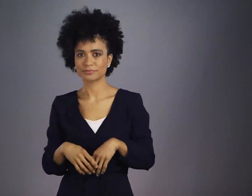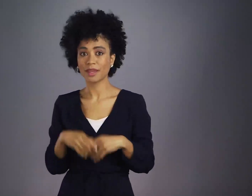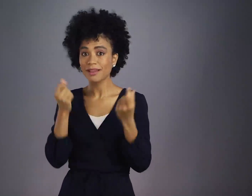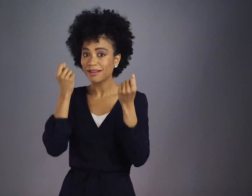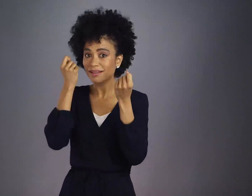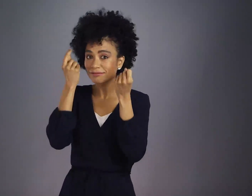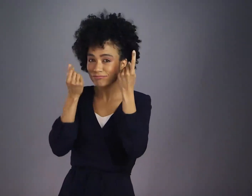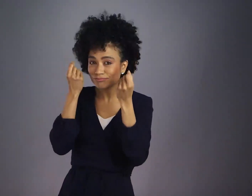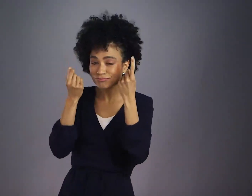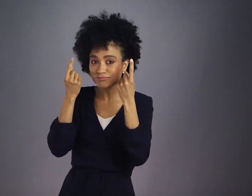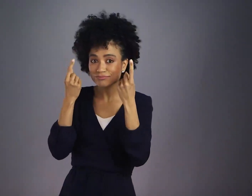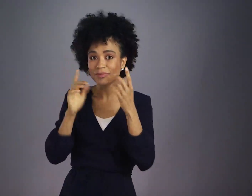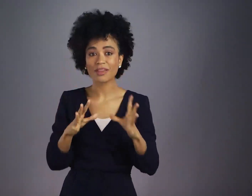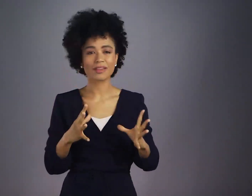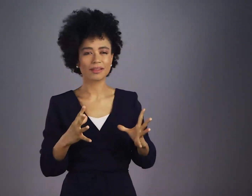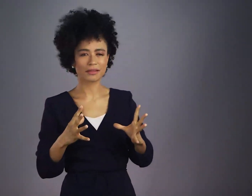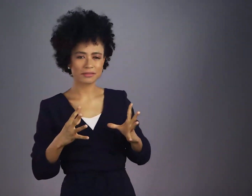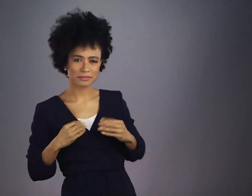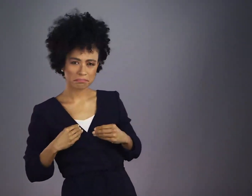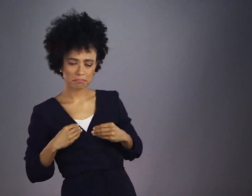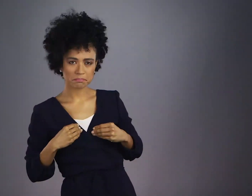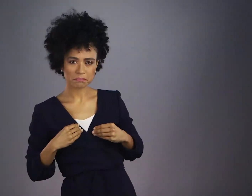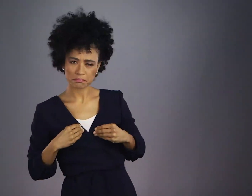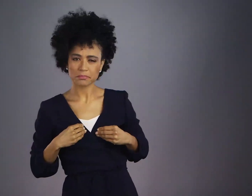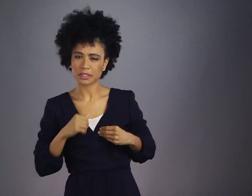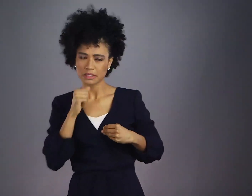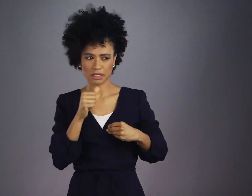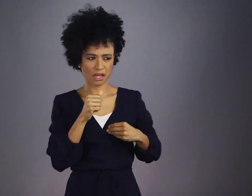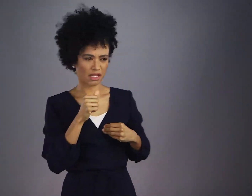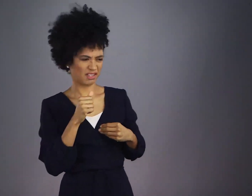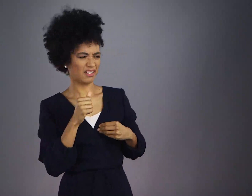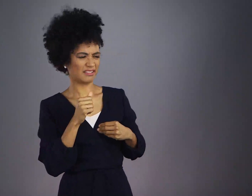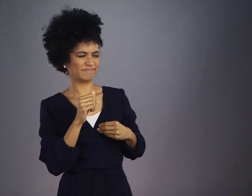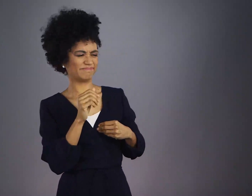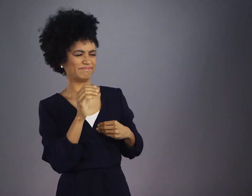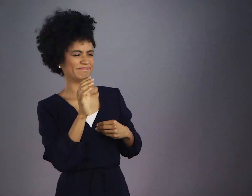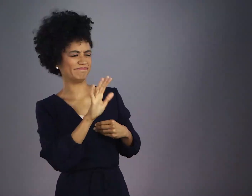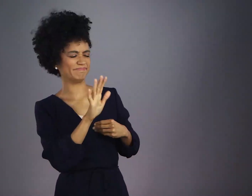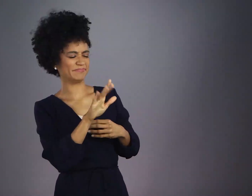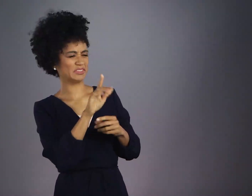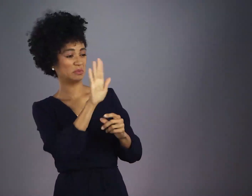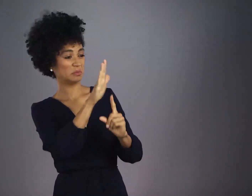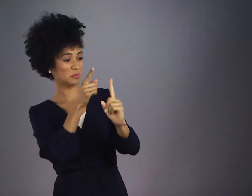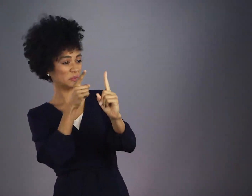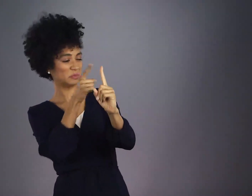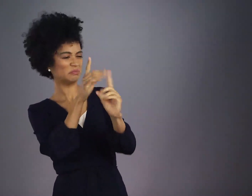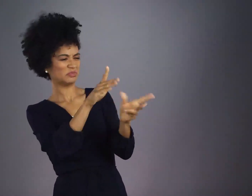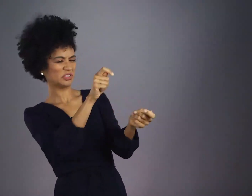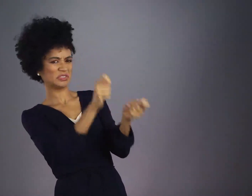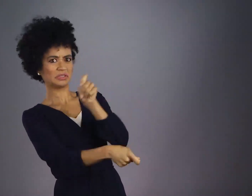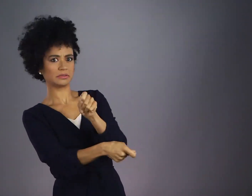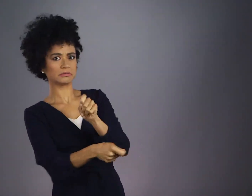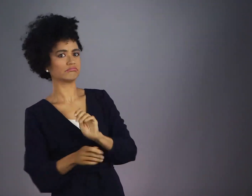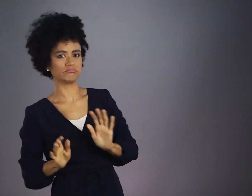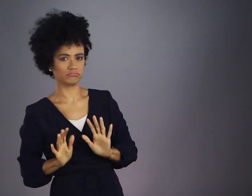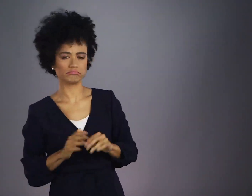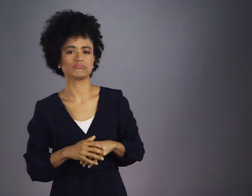It is important that he be able to keep a conﬁdence; that he fully understand and approve what we are driving at;